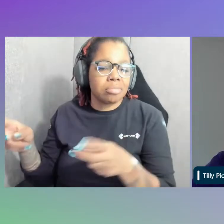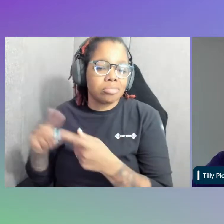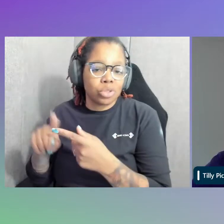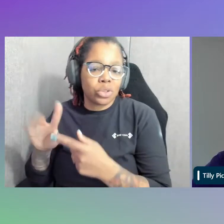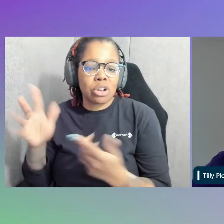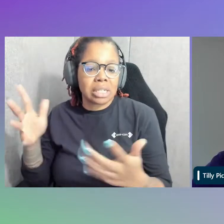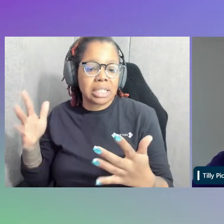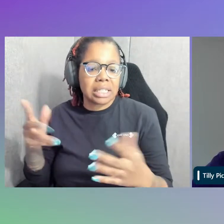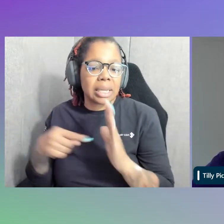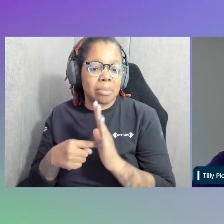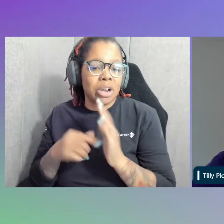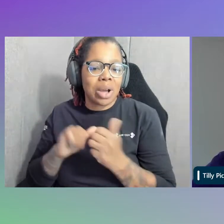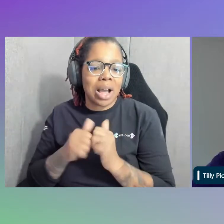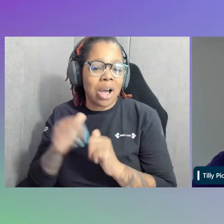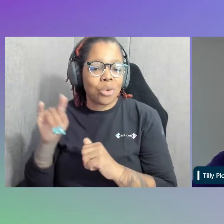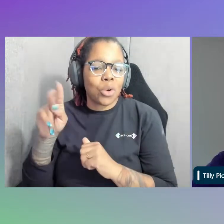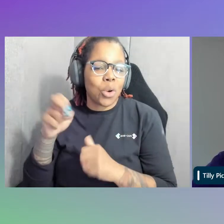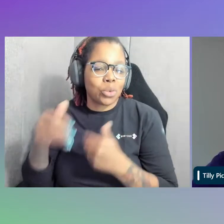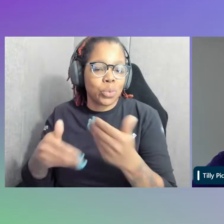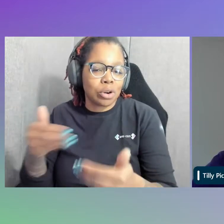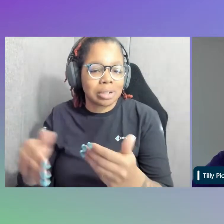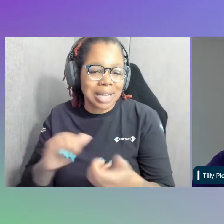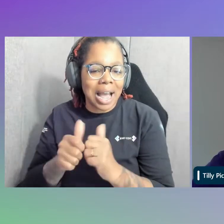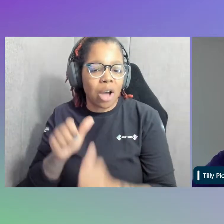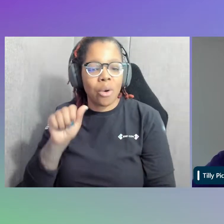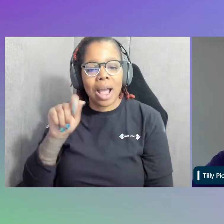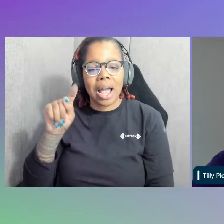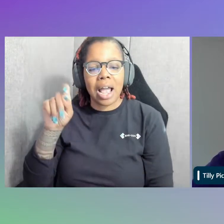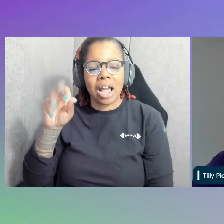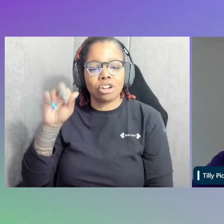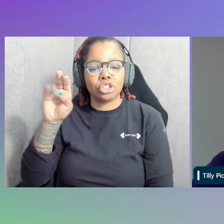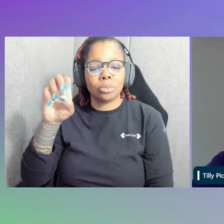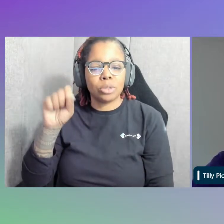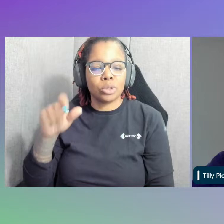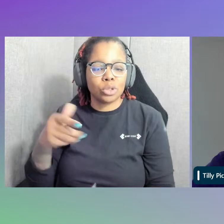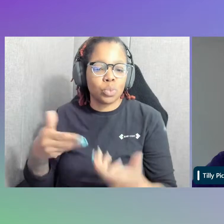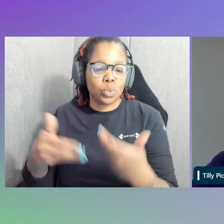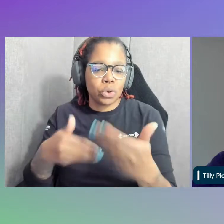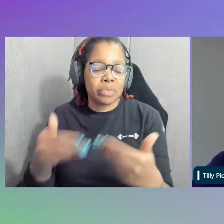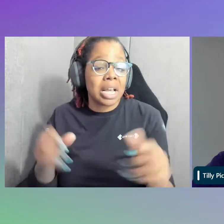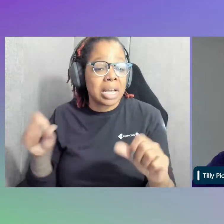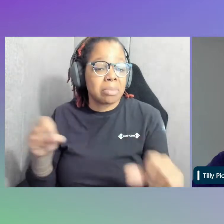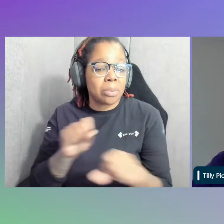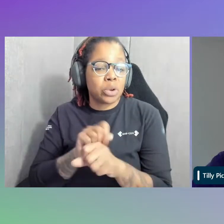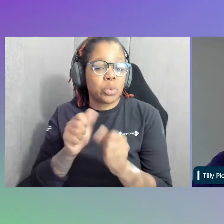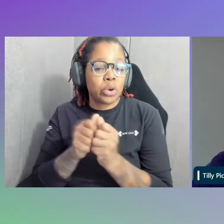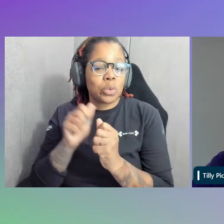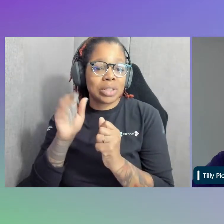existing models of how coding works, how attributes work. Um, and, and, you know, be able to